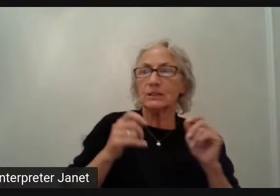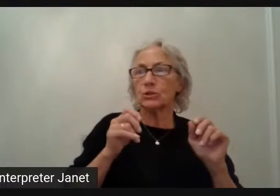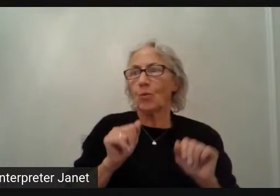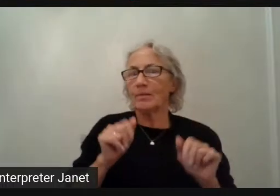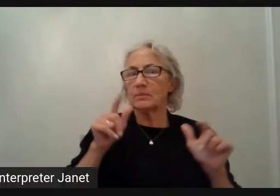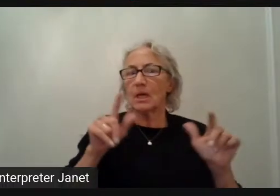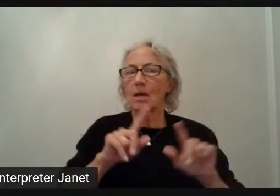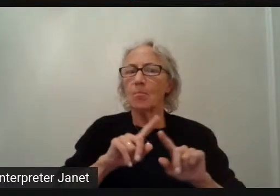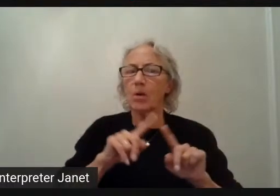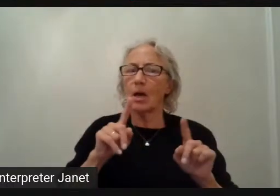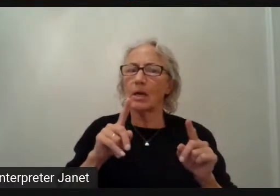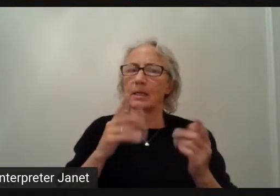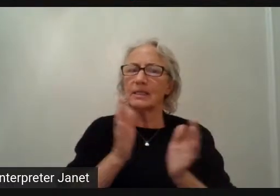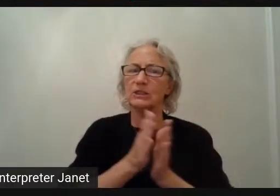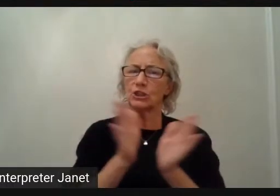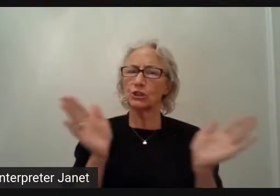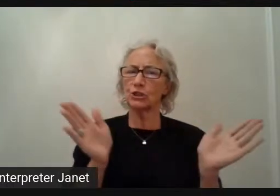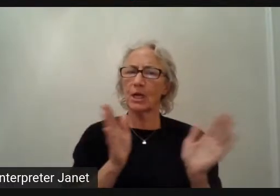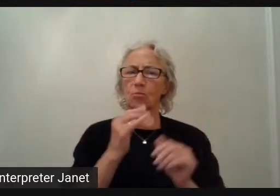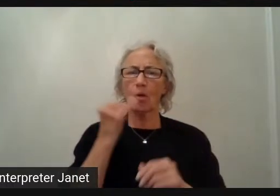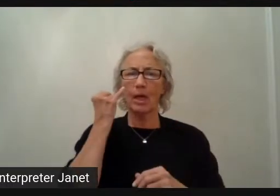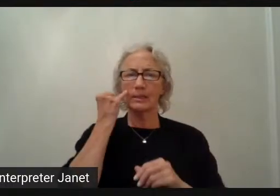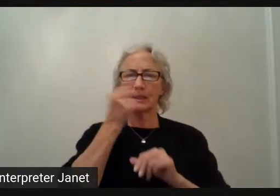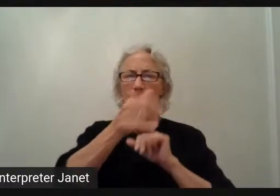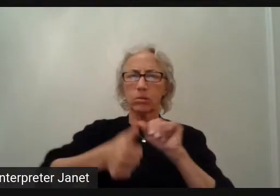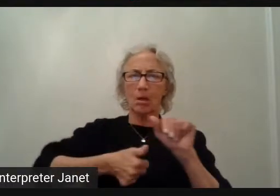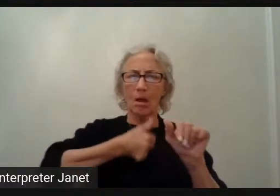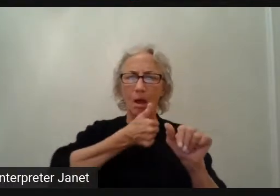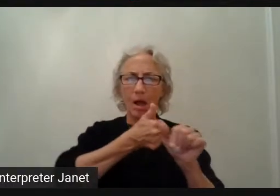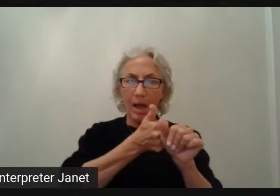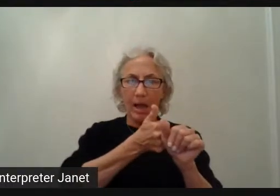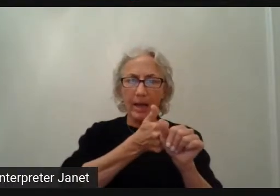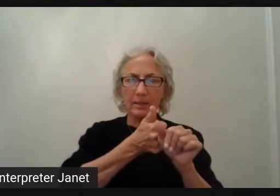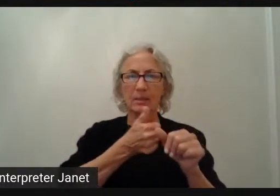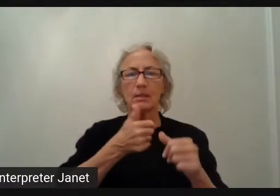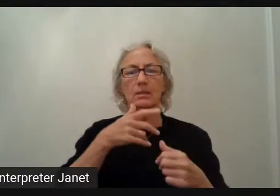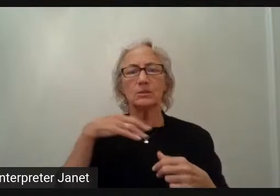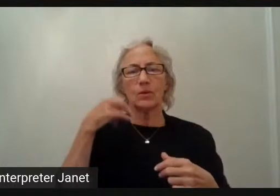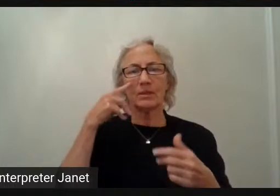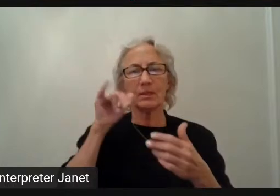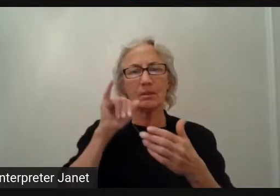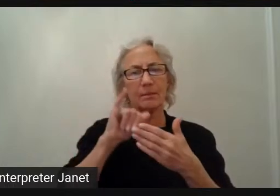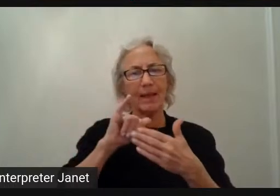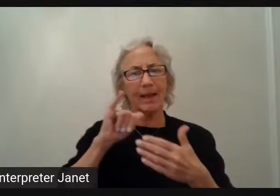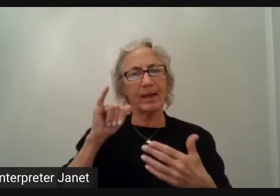And this is not about painting the website. Is about the general idea that stands behind it.